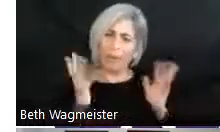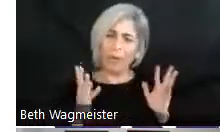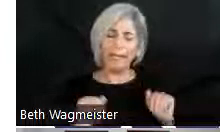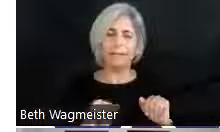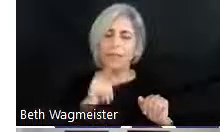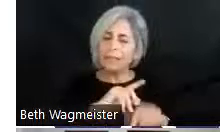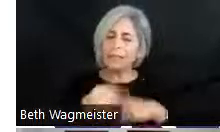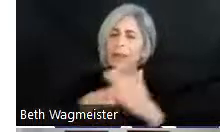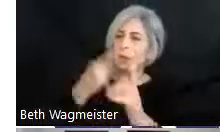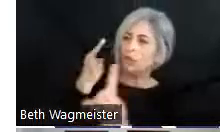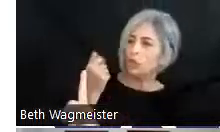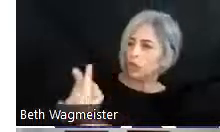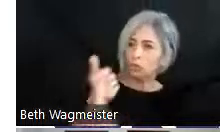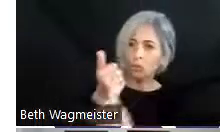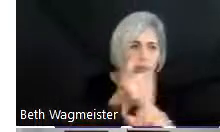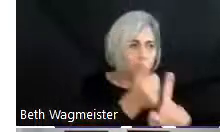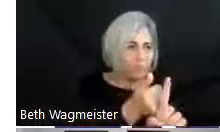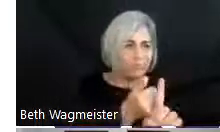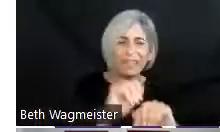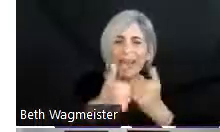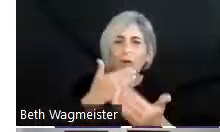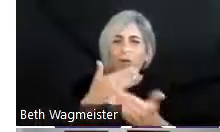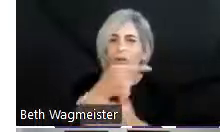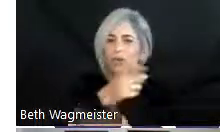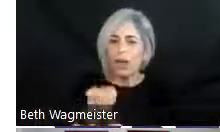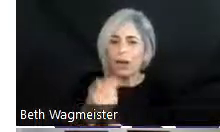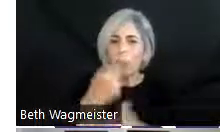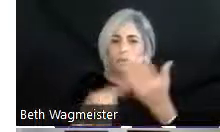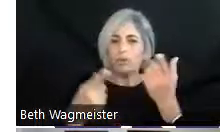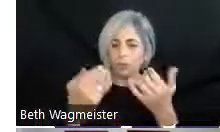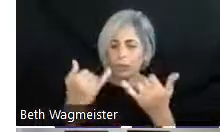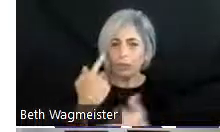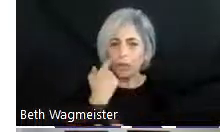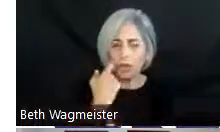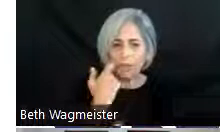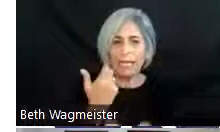you. It's how good you are at what you currently do and how you can pivot to go on to learn